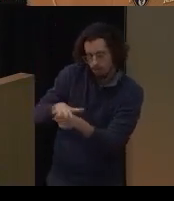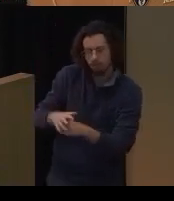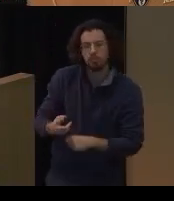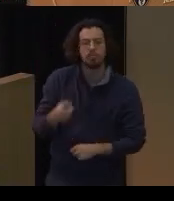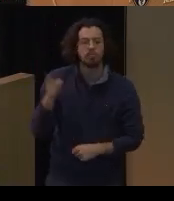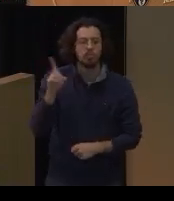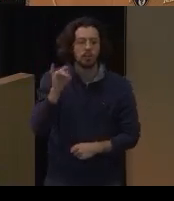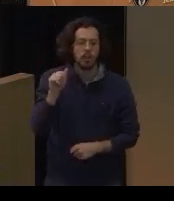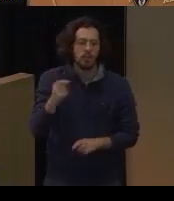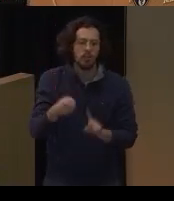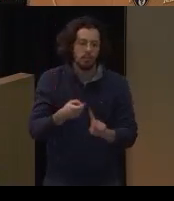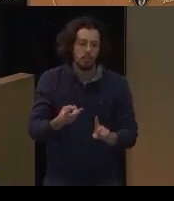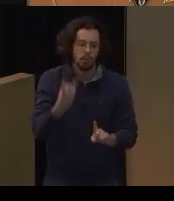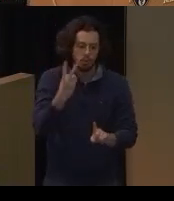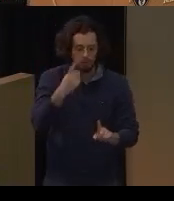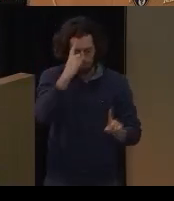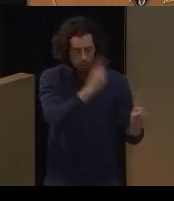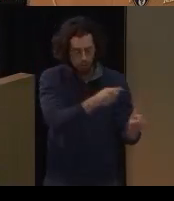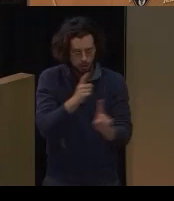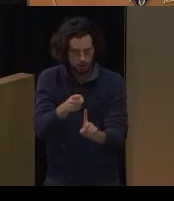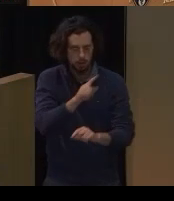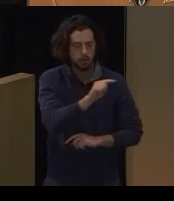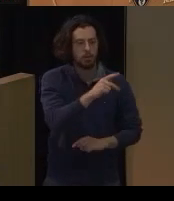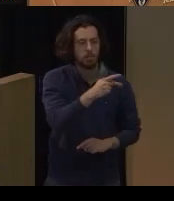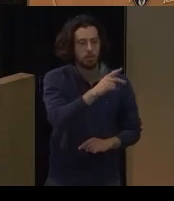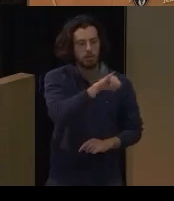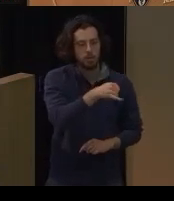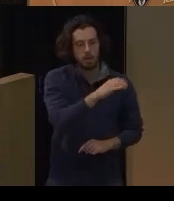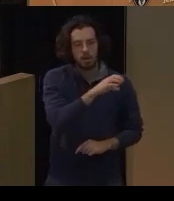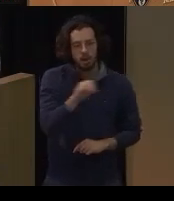neurofeedback Targets the tpj as well as dorsal medial prefrontal cortex and the pre-qunes